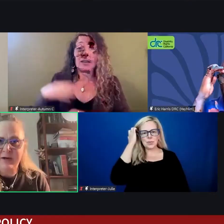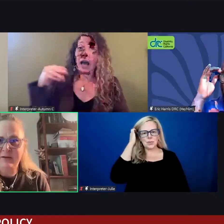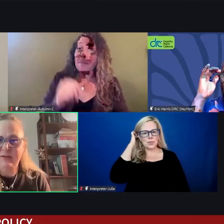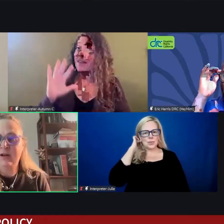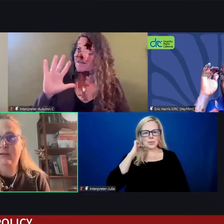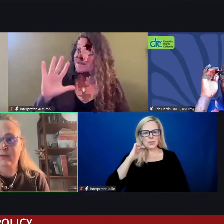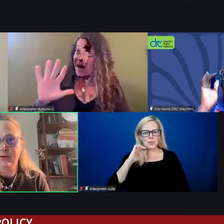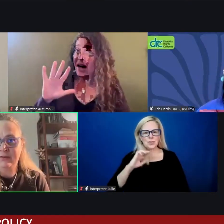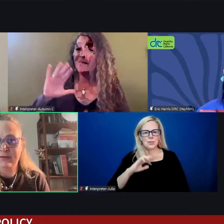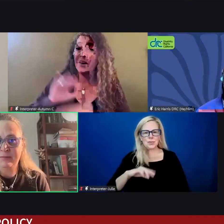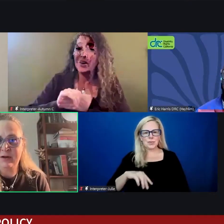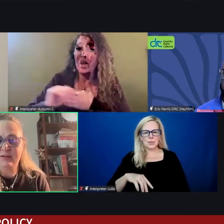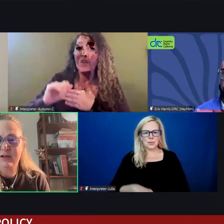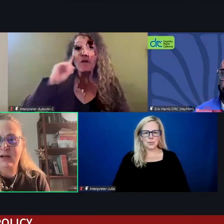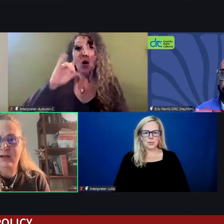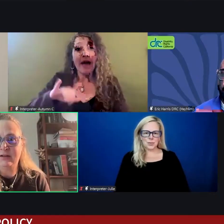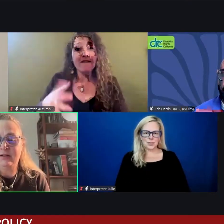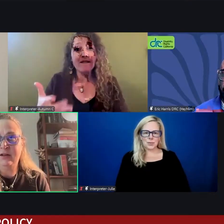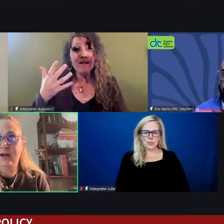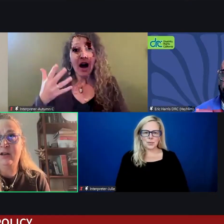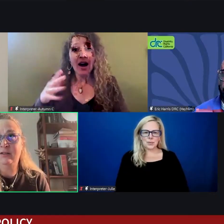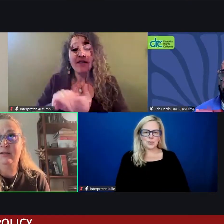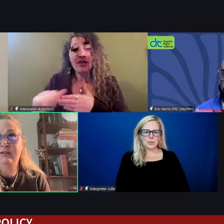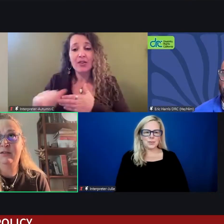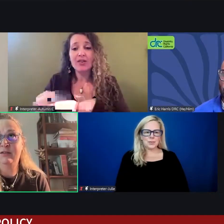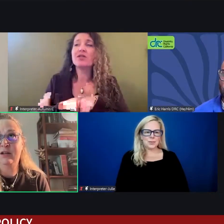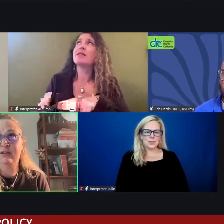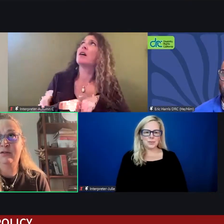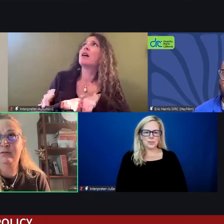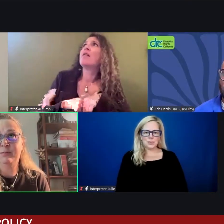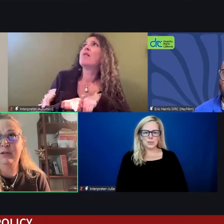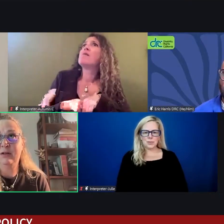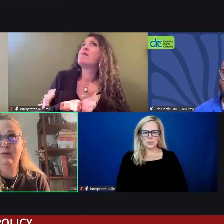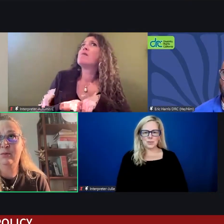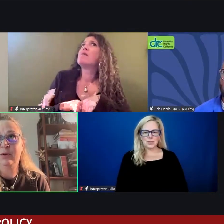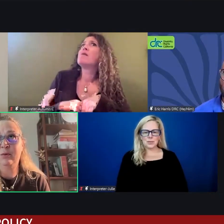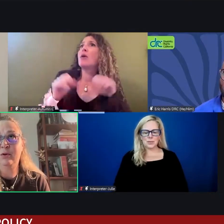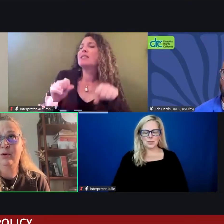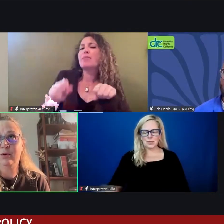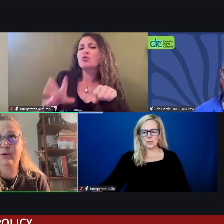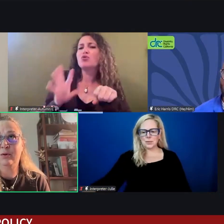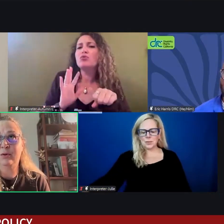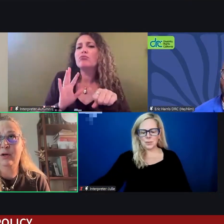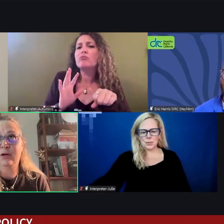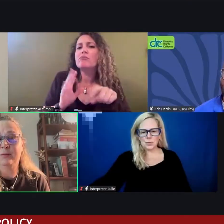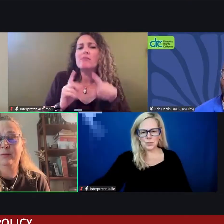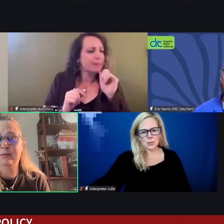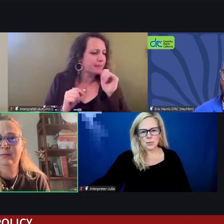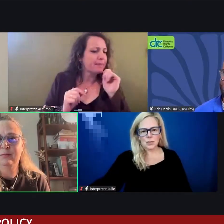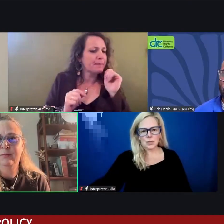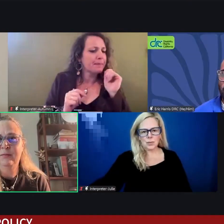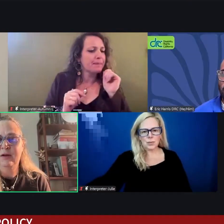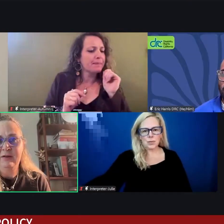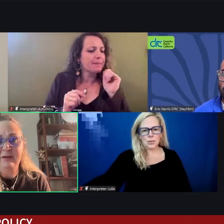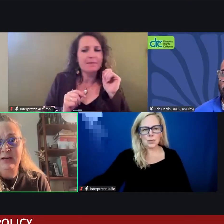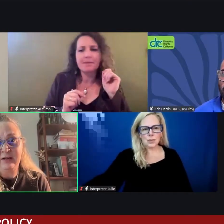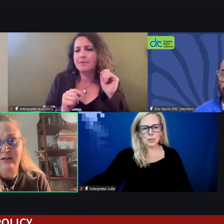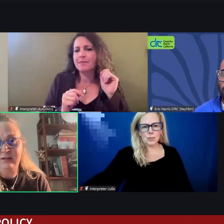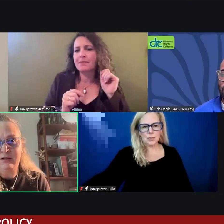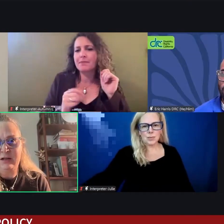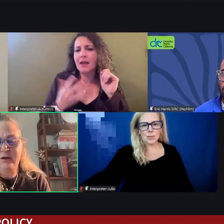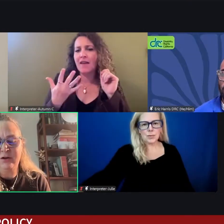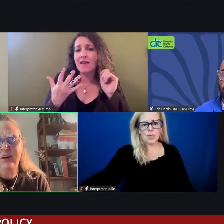bucks. And for that five bucks, I got I got to speak. There were um, five candidates there. No,